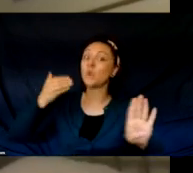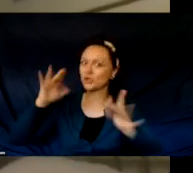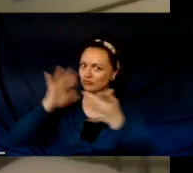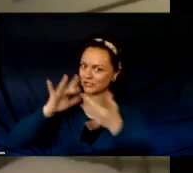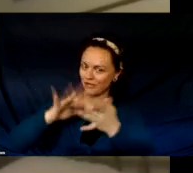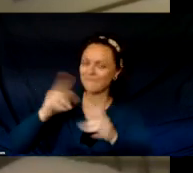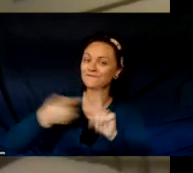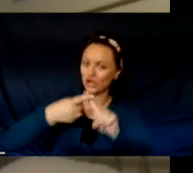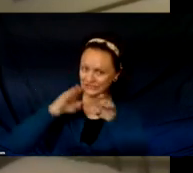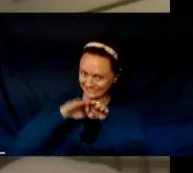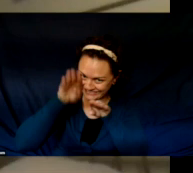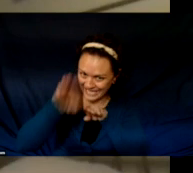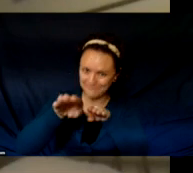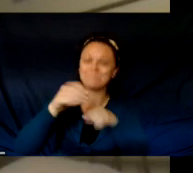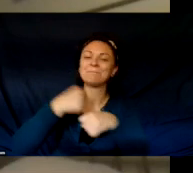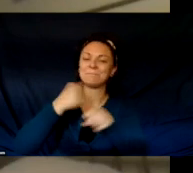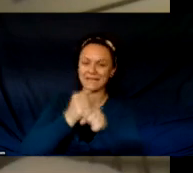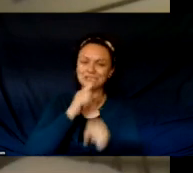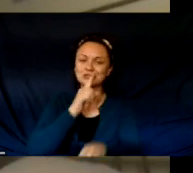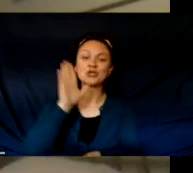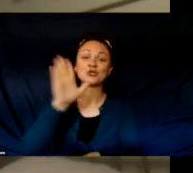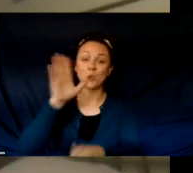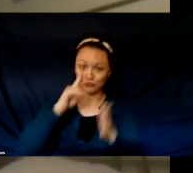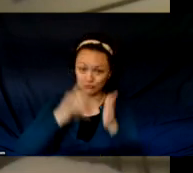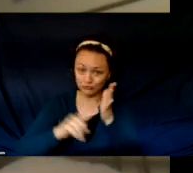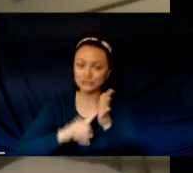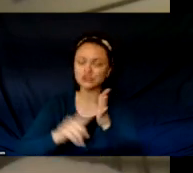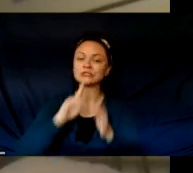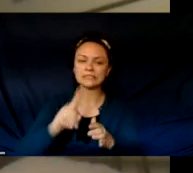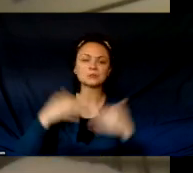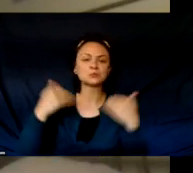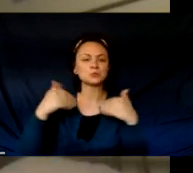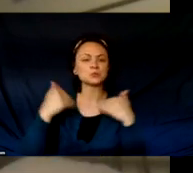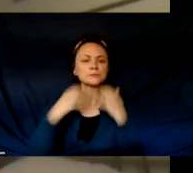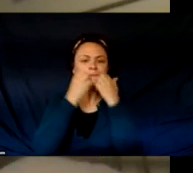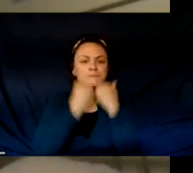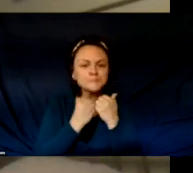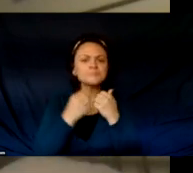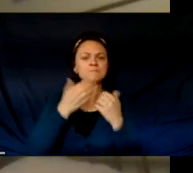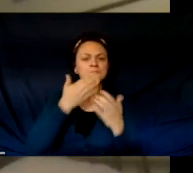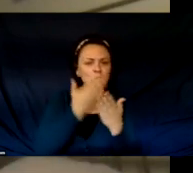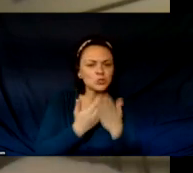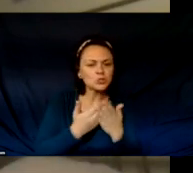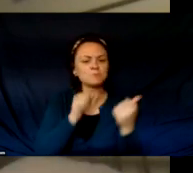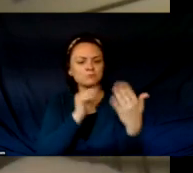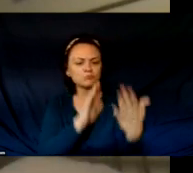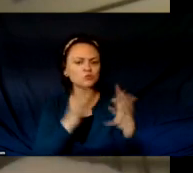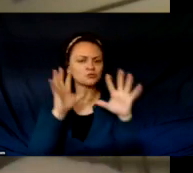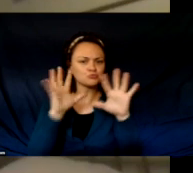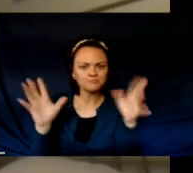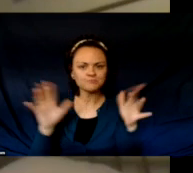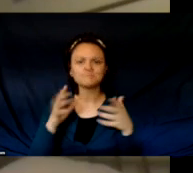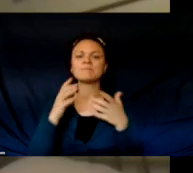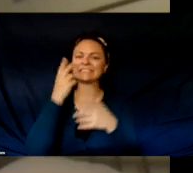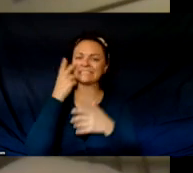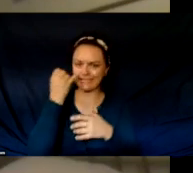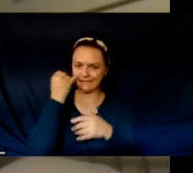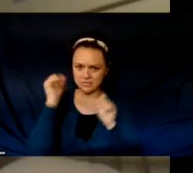is to make sure that you're doing that. And then reach out to them and see if you can make connections.